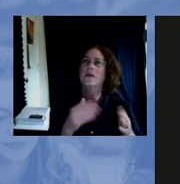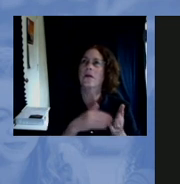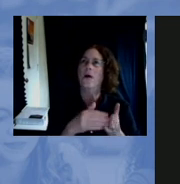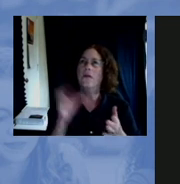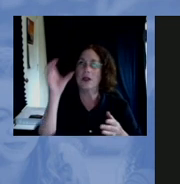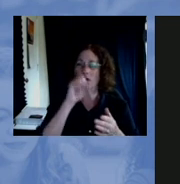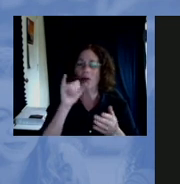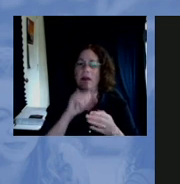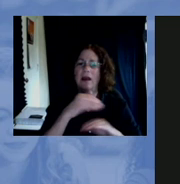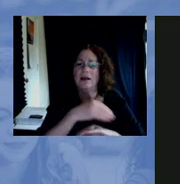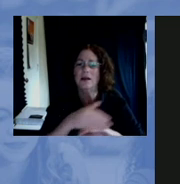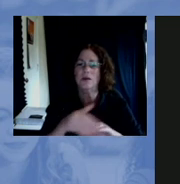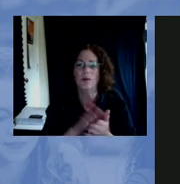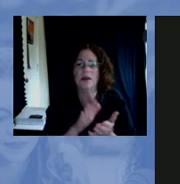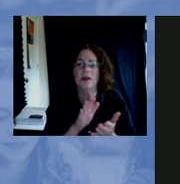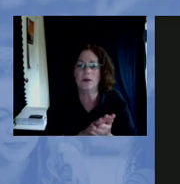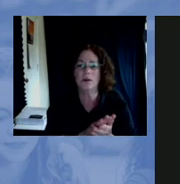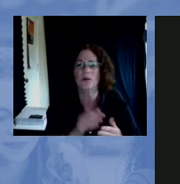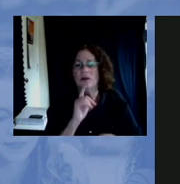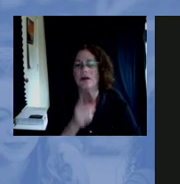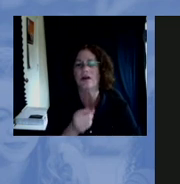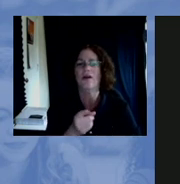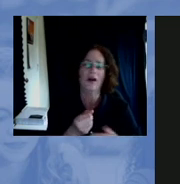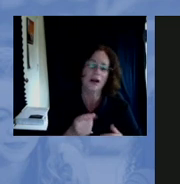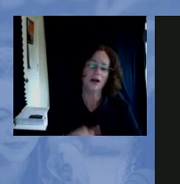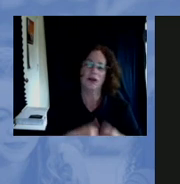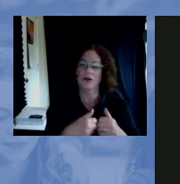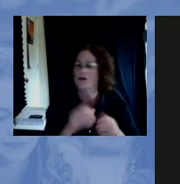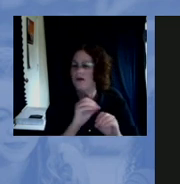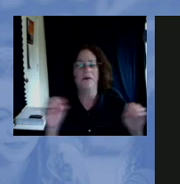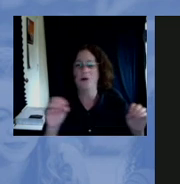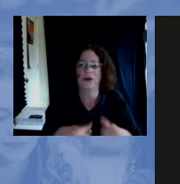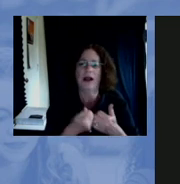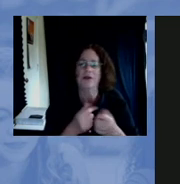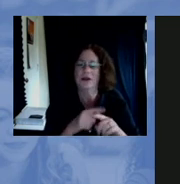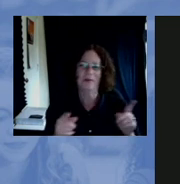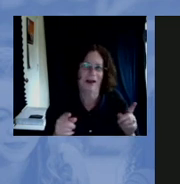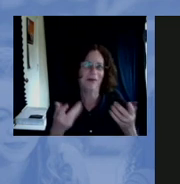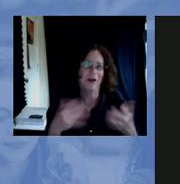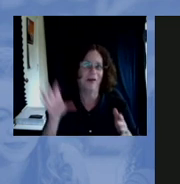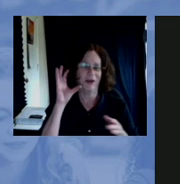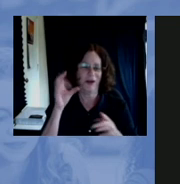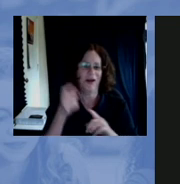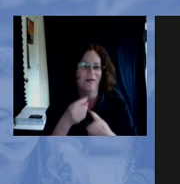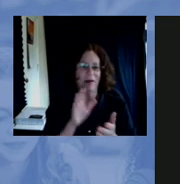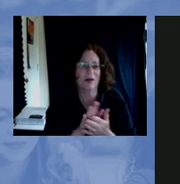ARE KIND OF CHALLENGE FREE BUT WE'VE ALREADY HEARD FROM SCHOOL BOARD PRESIDENT ROSEMARIE